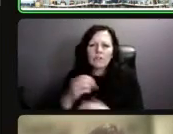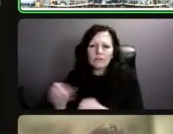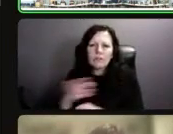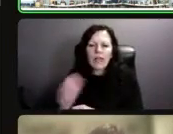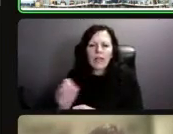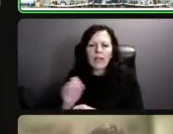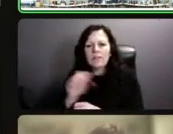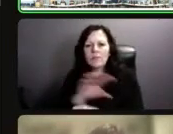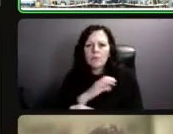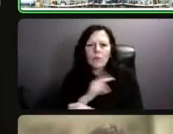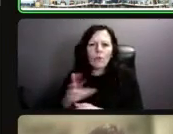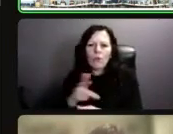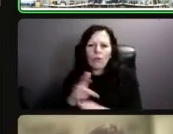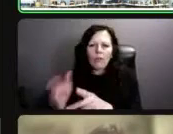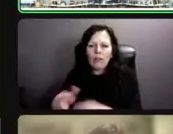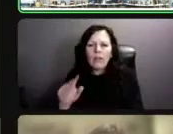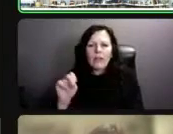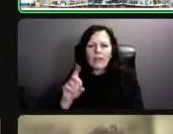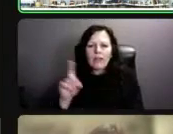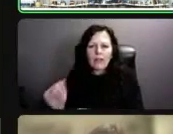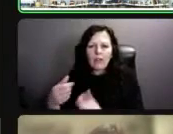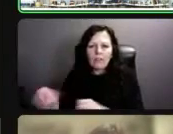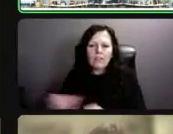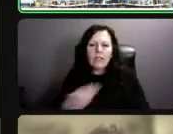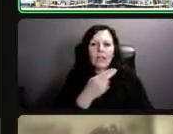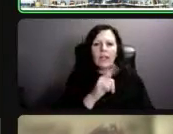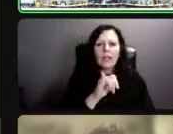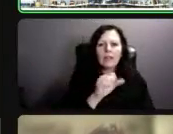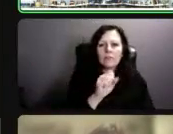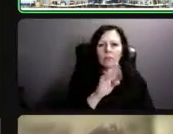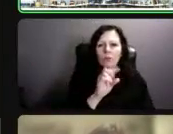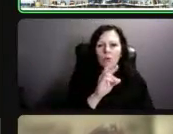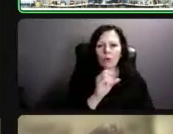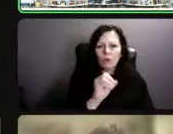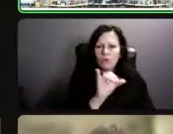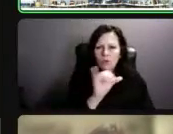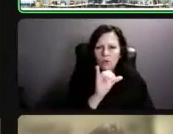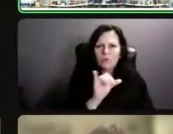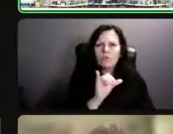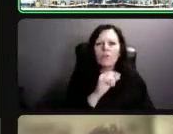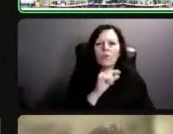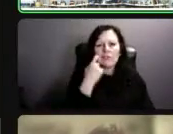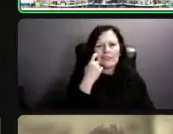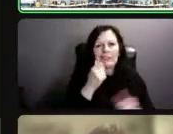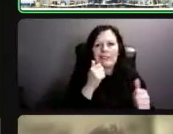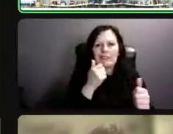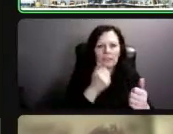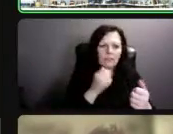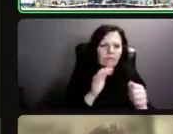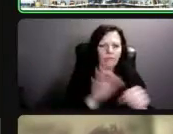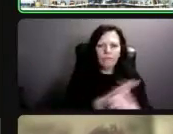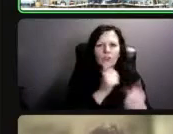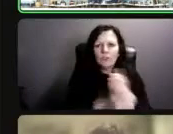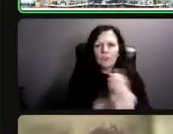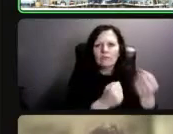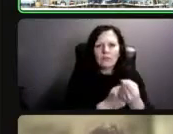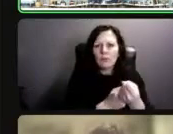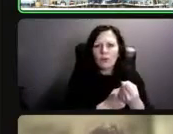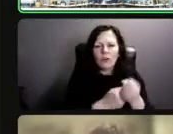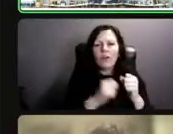2015 OR SHERIFF'S OFFICE PATROL